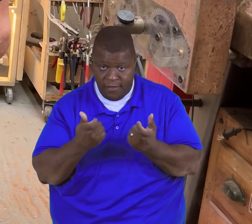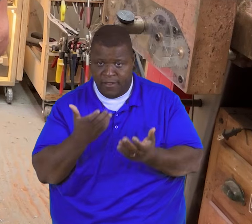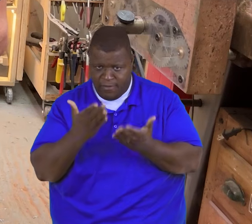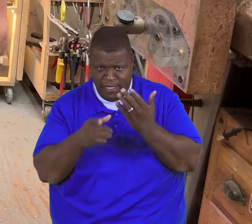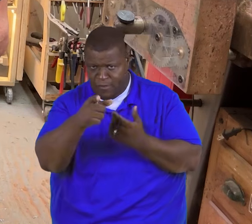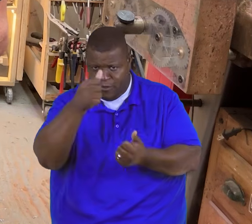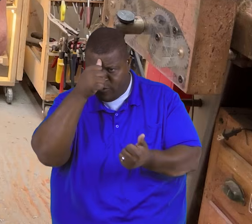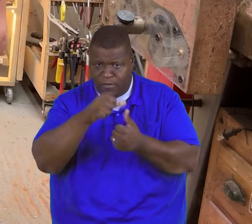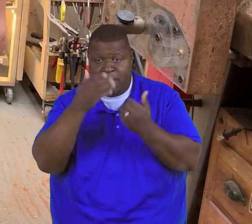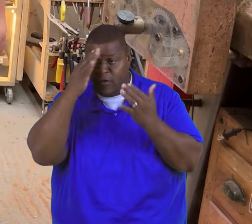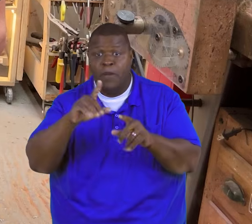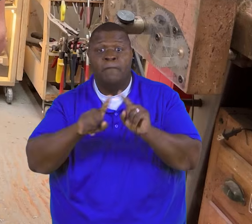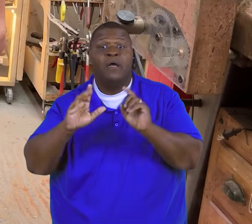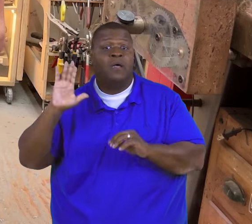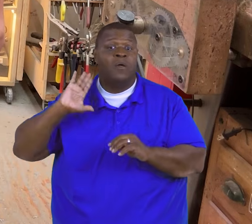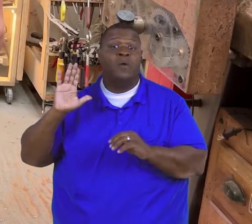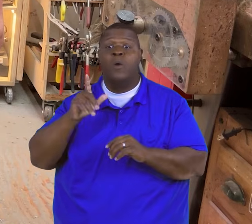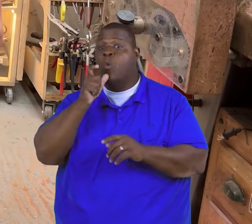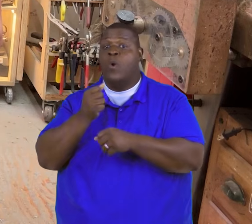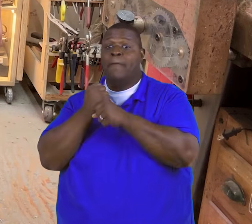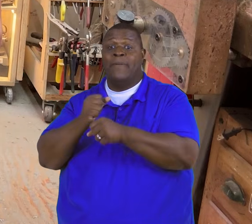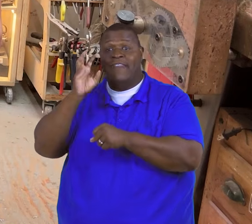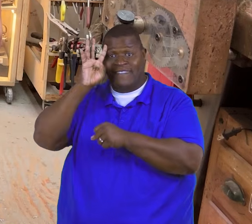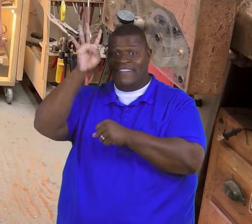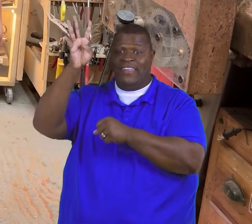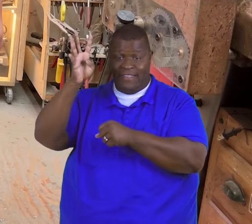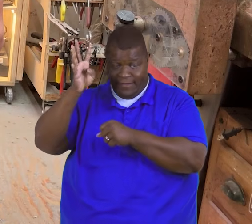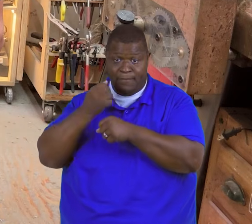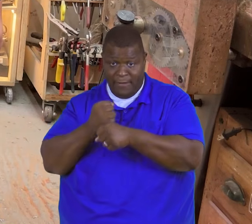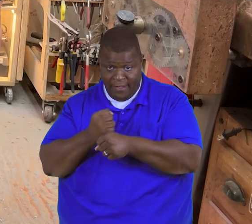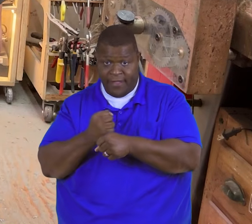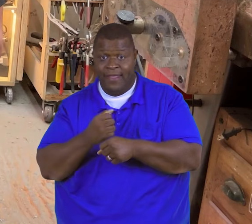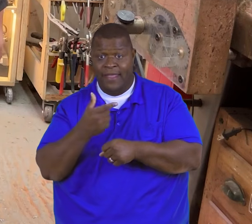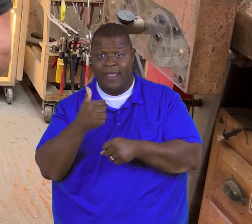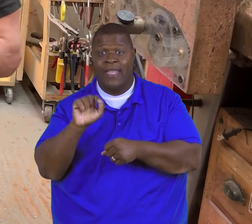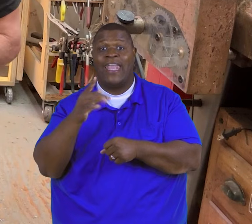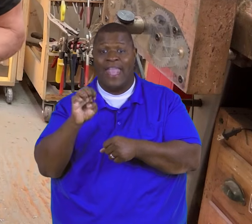And I don't know if you remember this fact, but like the inventor of the gauge block, Carl Edvard Johansson,